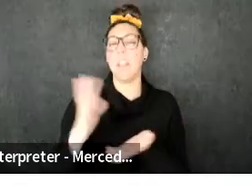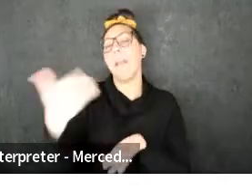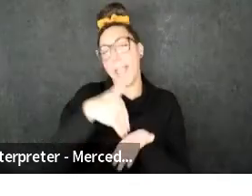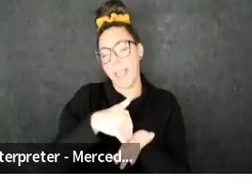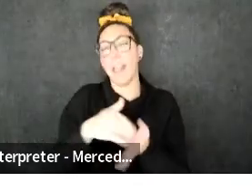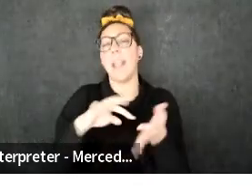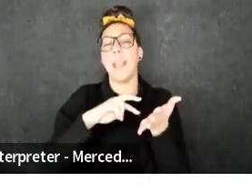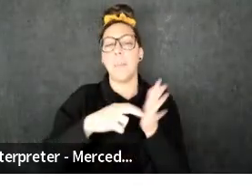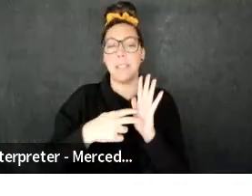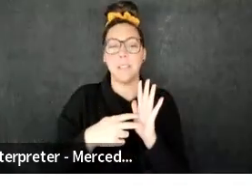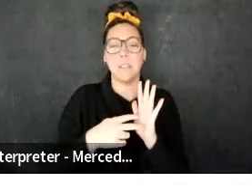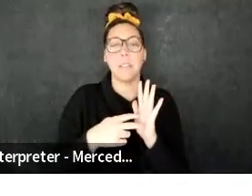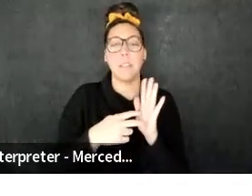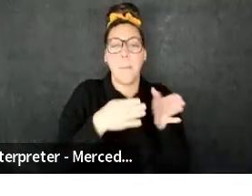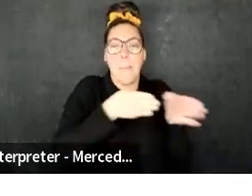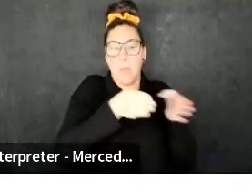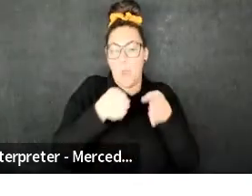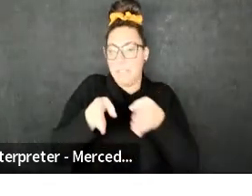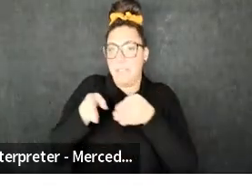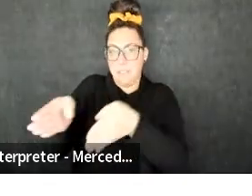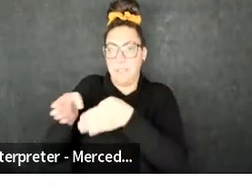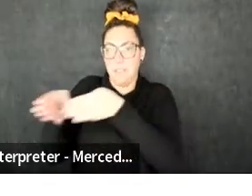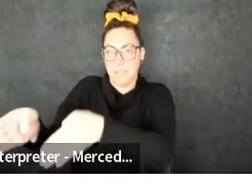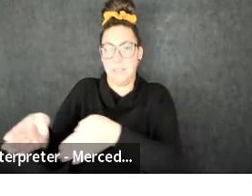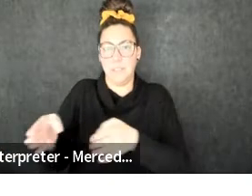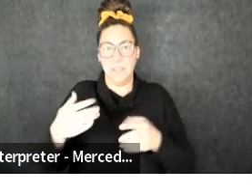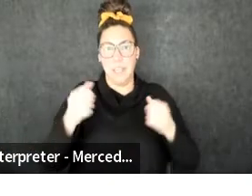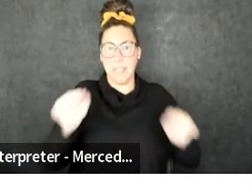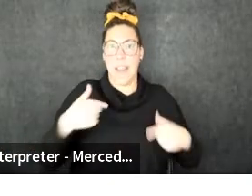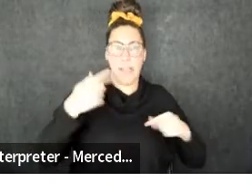that you have to get to your goals or get to where you're wanting to go